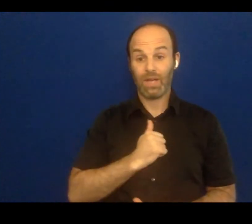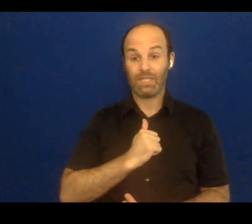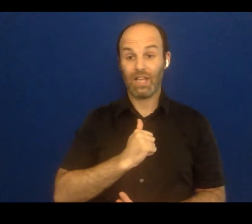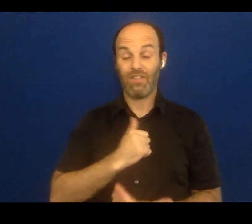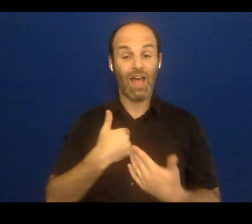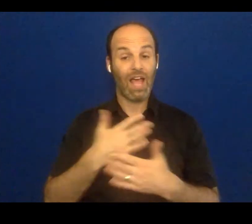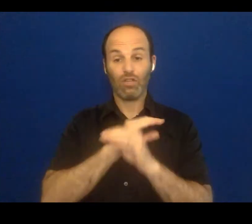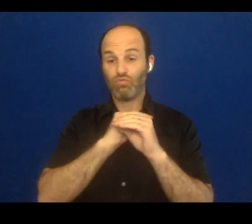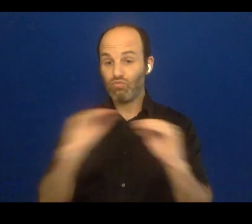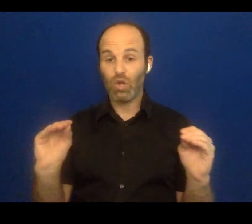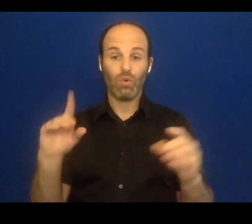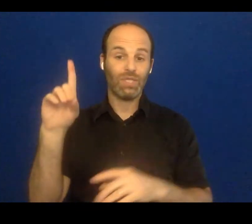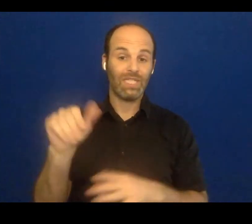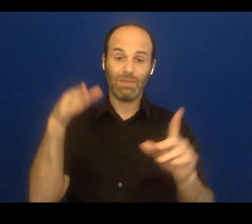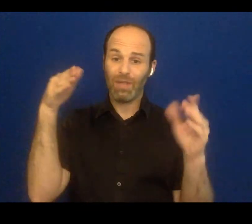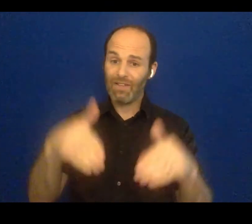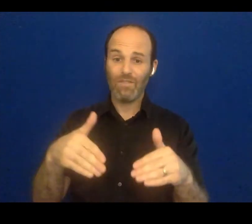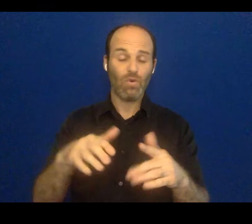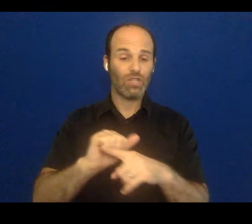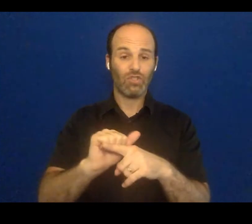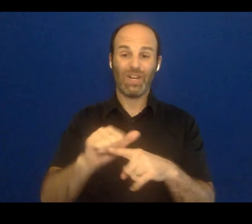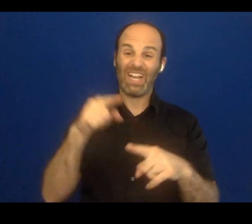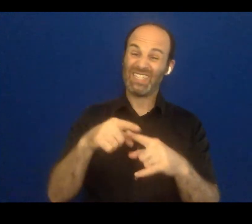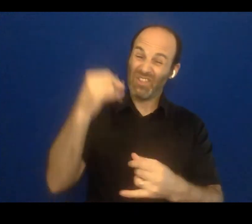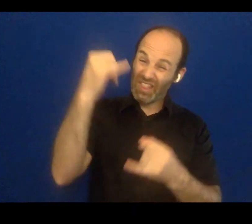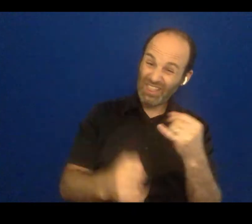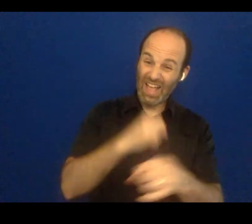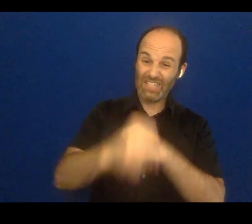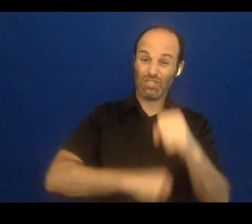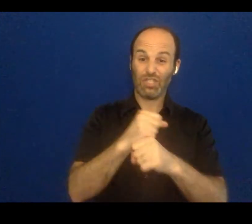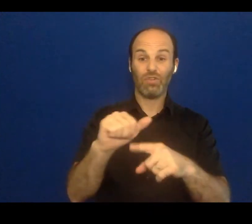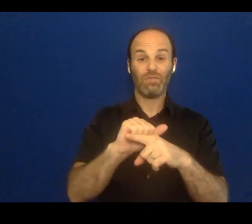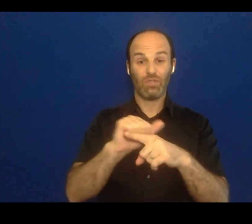FOCUSED TRAINING UNTIL MY VERY LAST YEAR OF TRAINING. AND SO I WAS ACTUALLY A